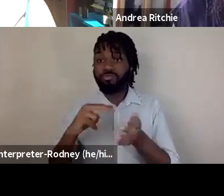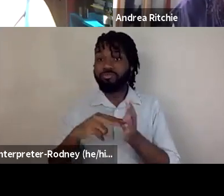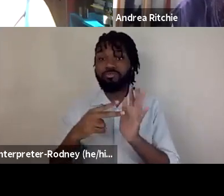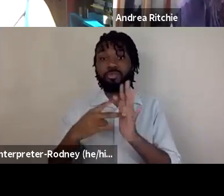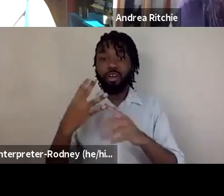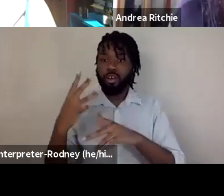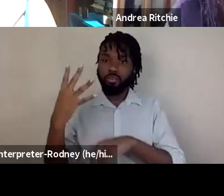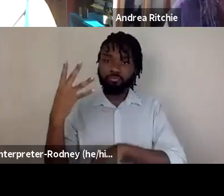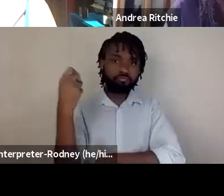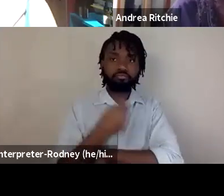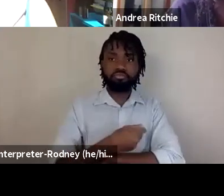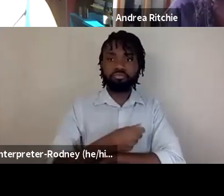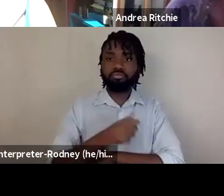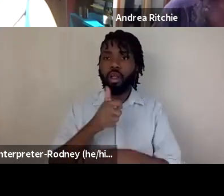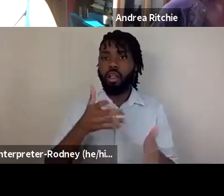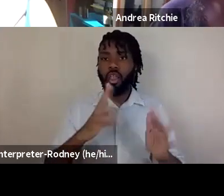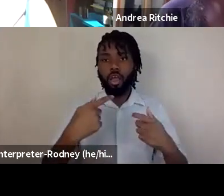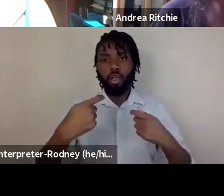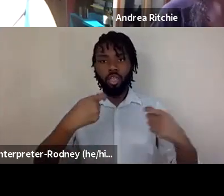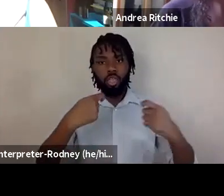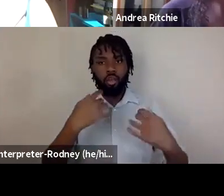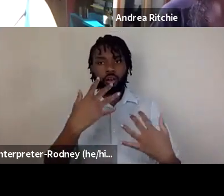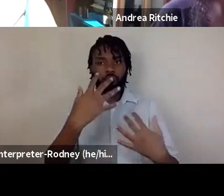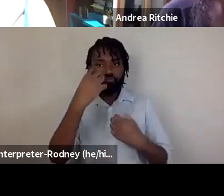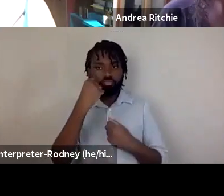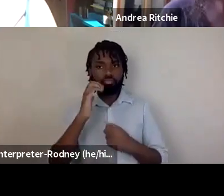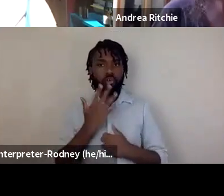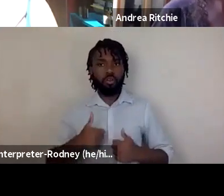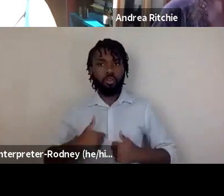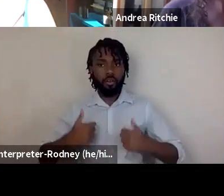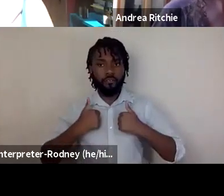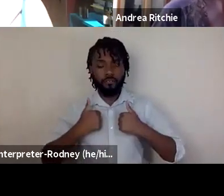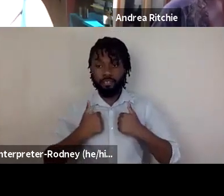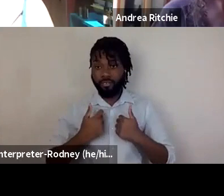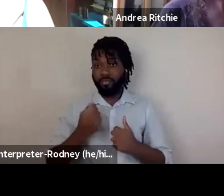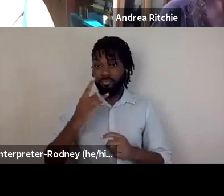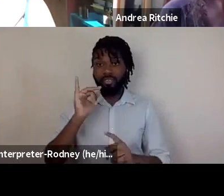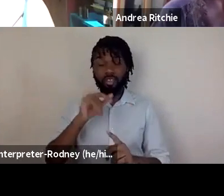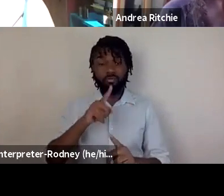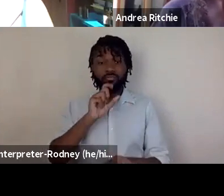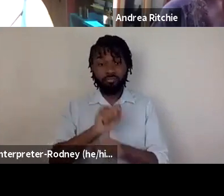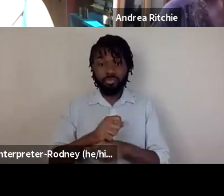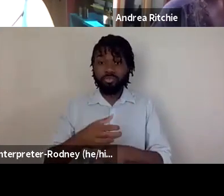on our bodies and our lives. And it is very difficult for even many Black clinicians